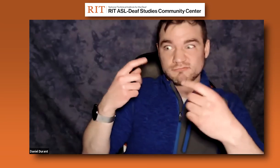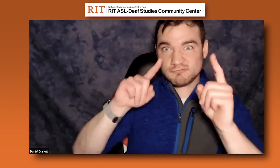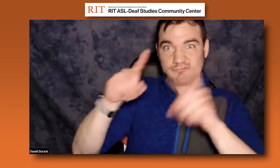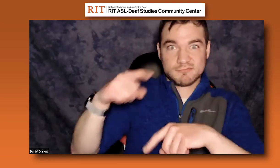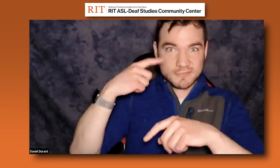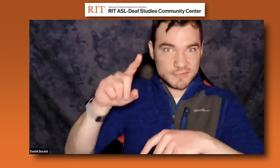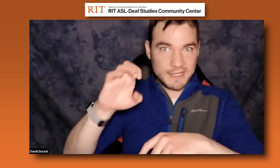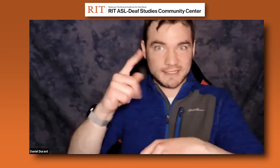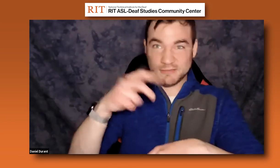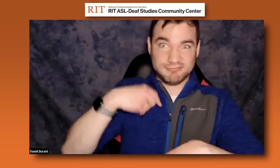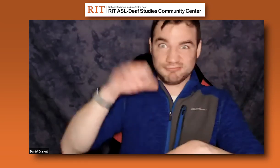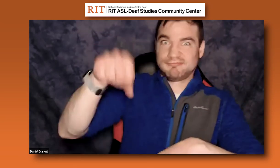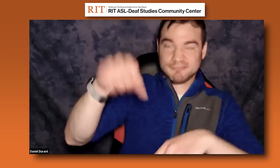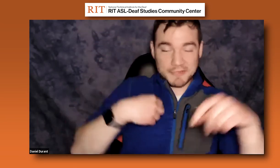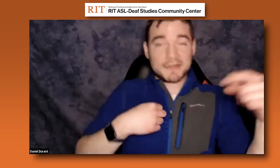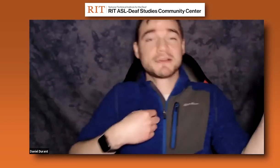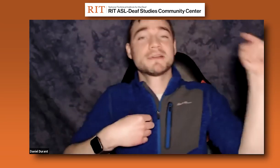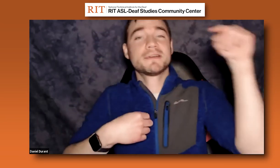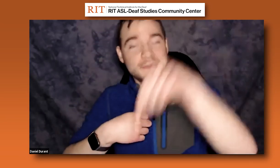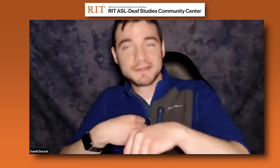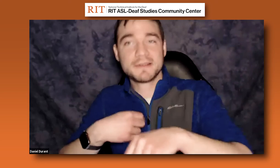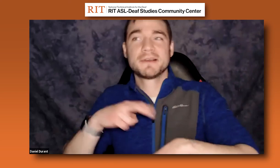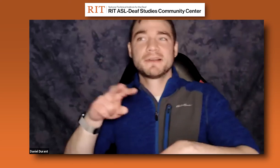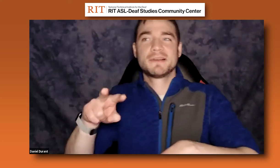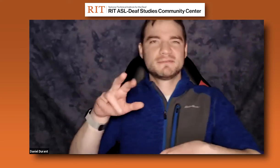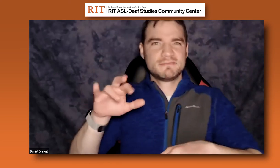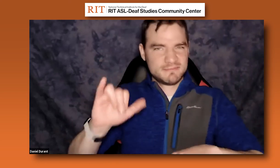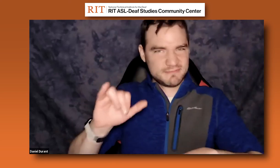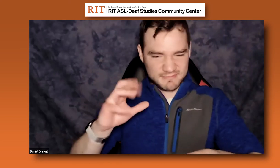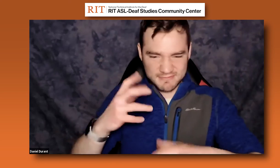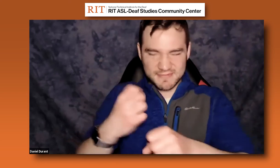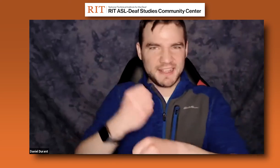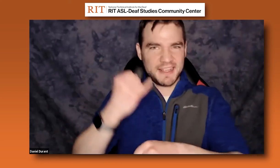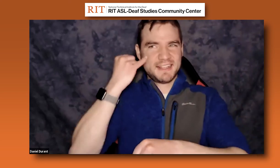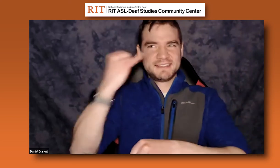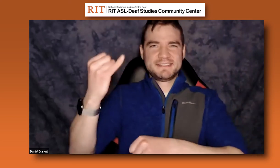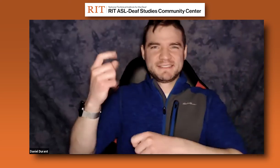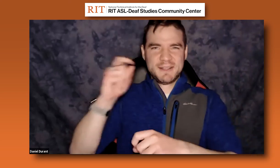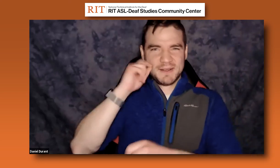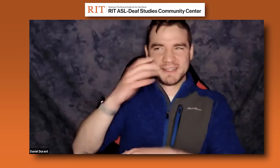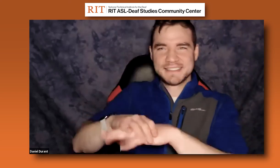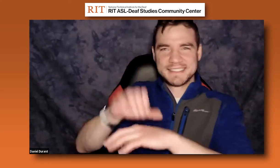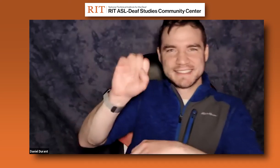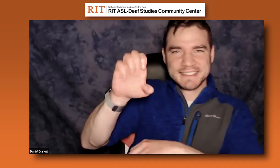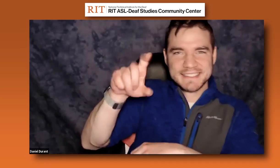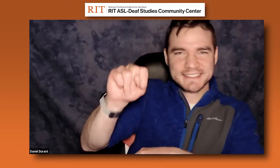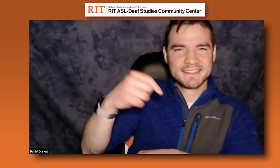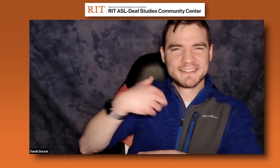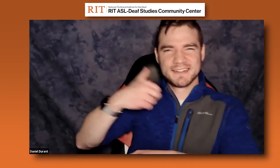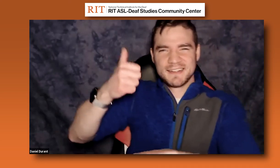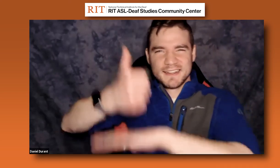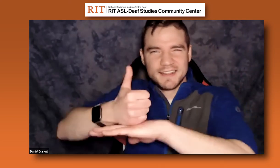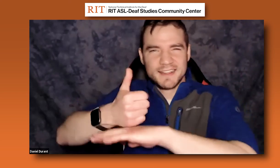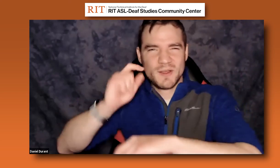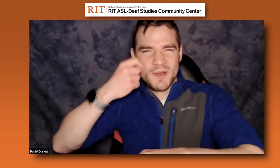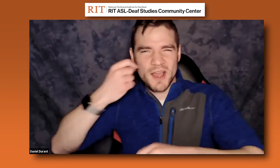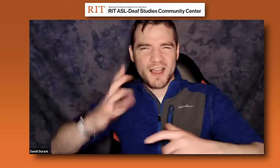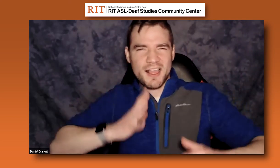so, yeah, I said, "Sure, absolutely." I'd wanted to get an idea what it was like on a TV set,